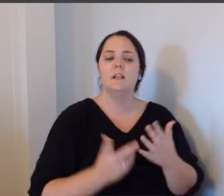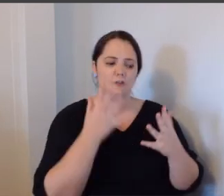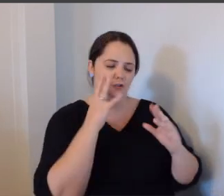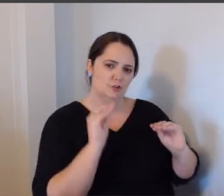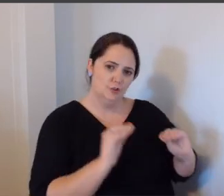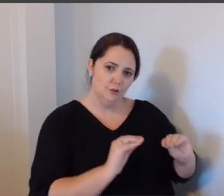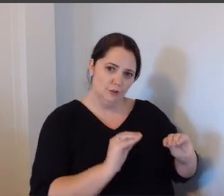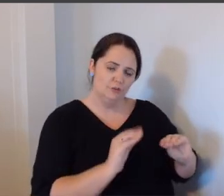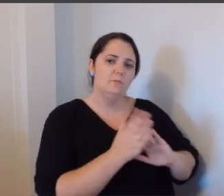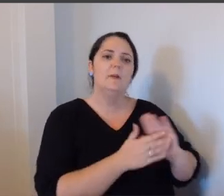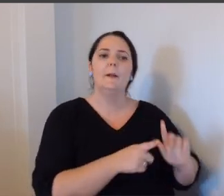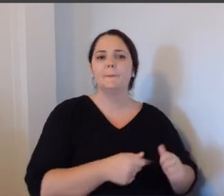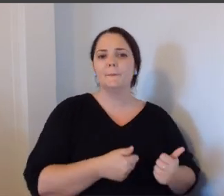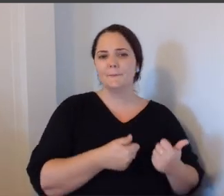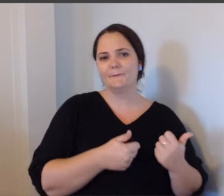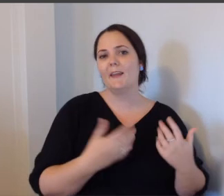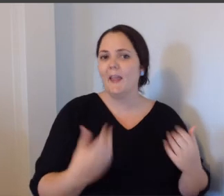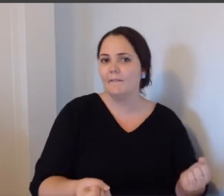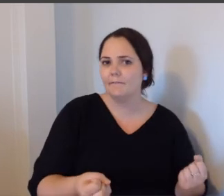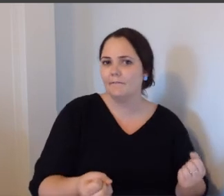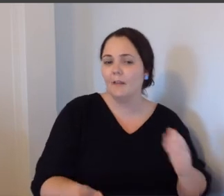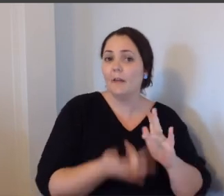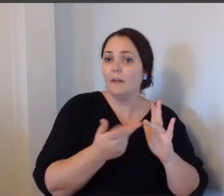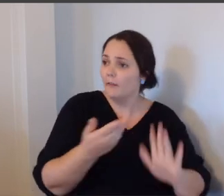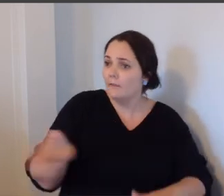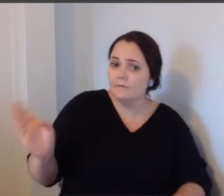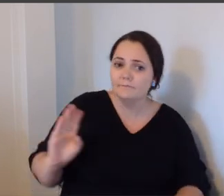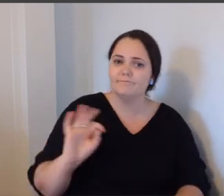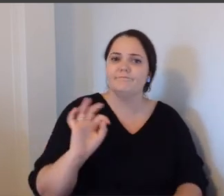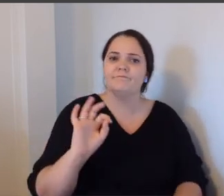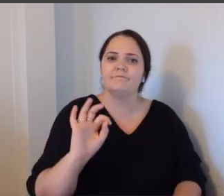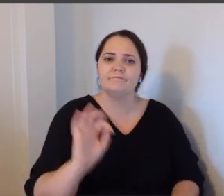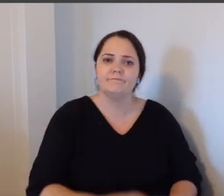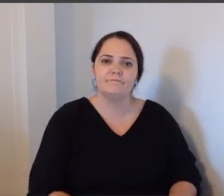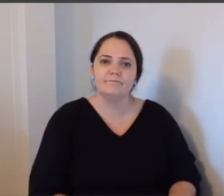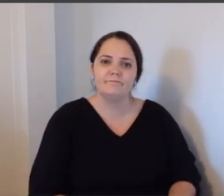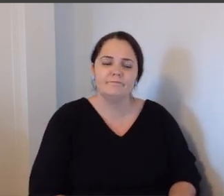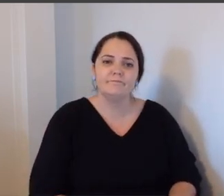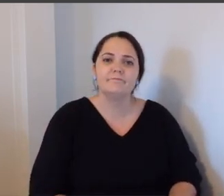shift Nochlin was calling for was institutional and away from this emphasis on the individual.